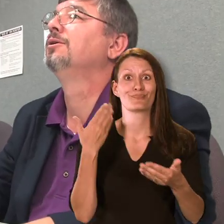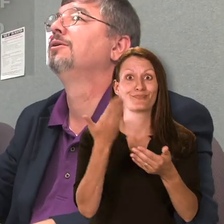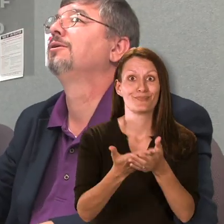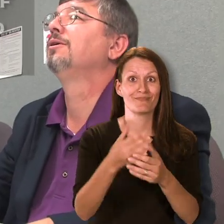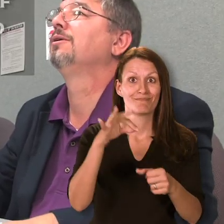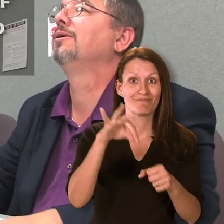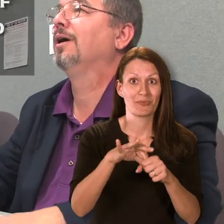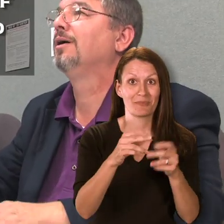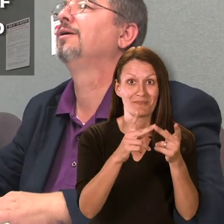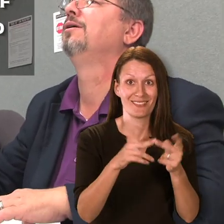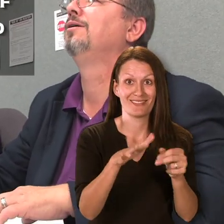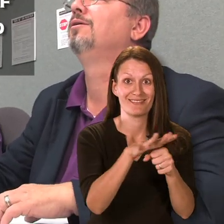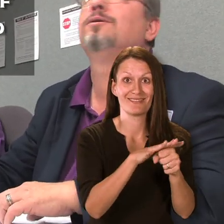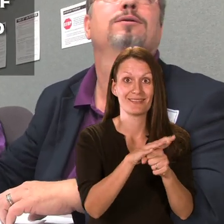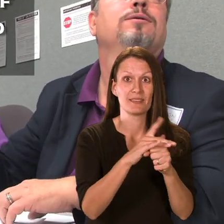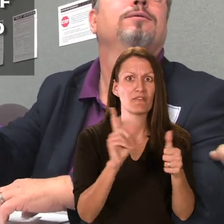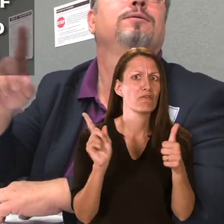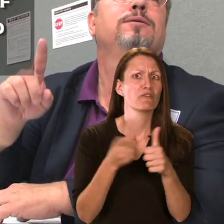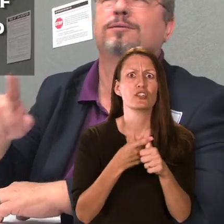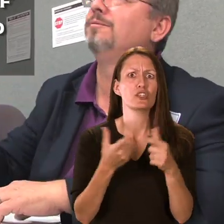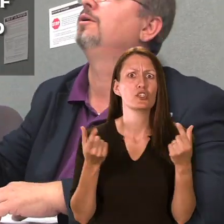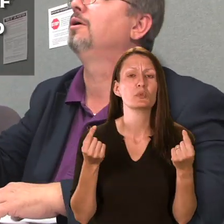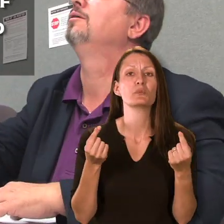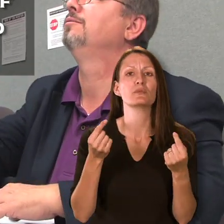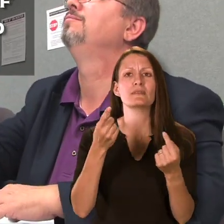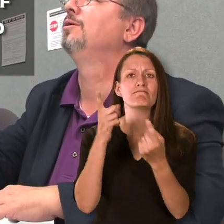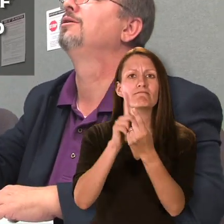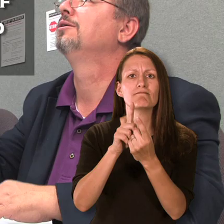The first thing you will do when you get to your polling place on Election Day